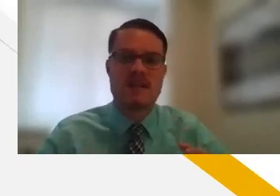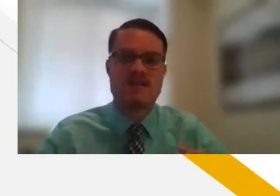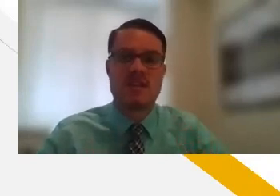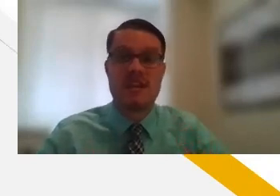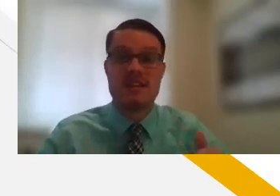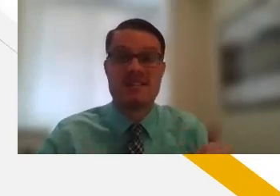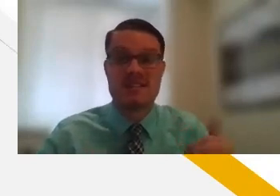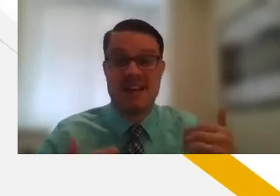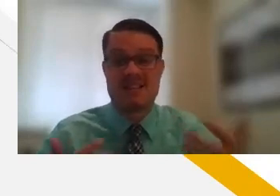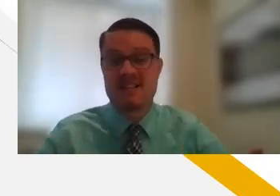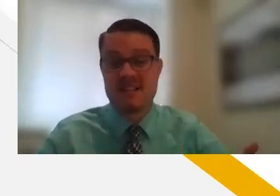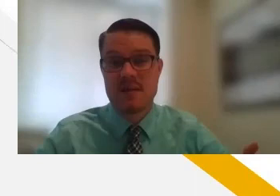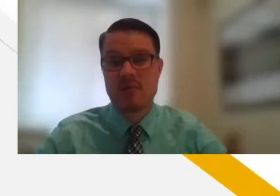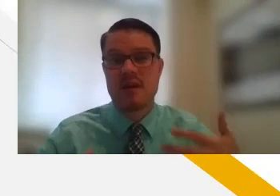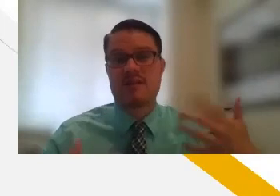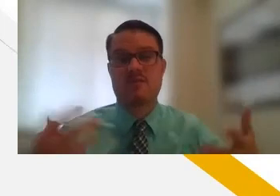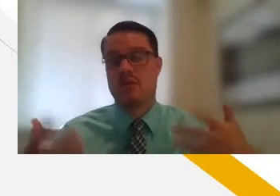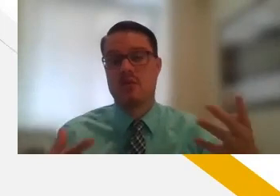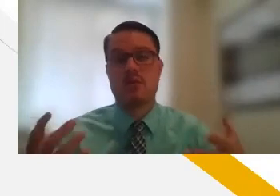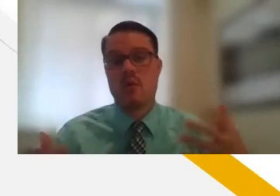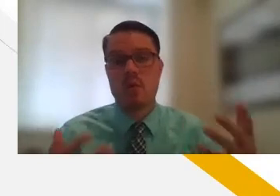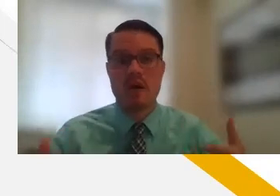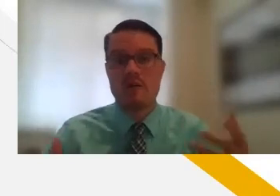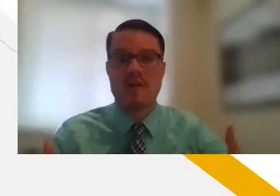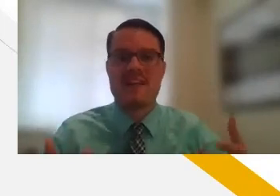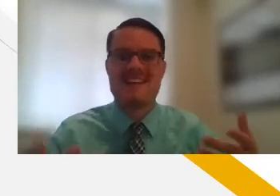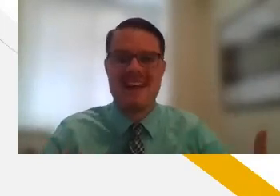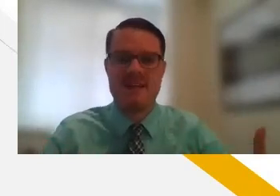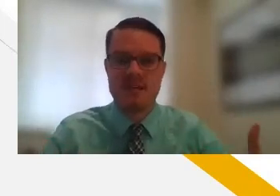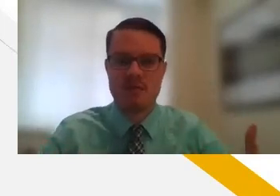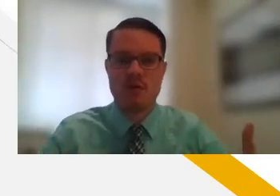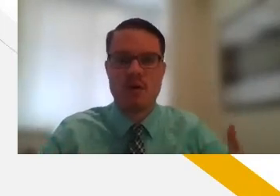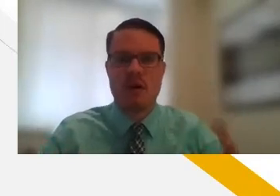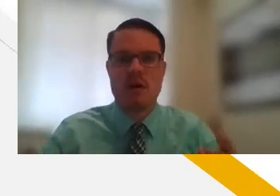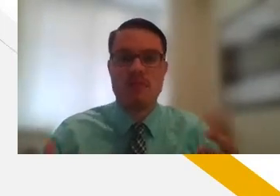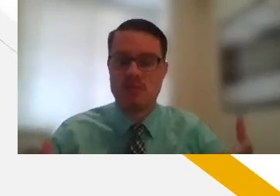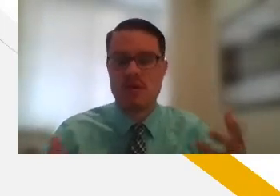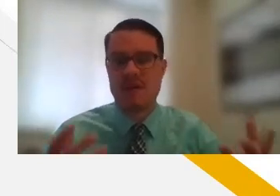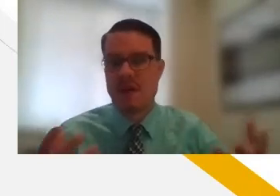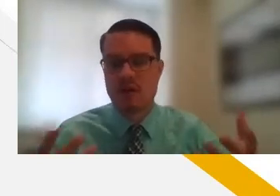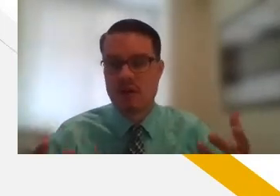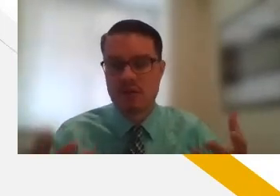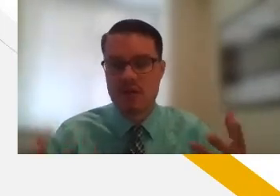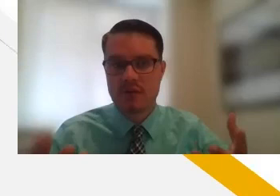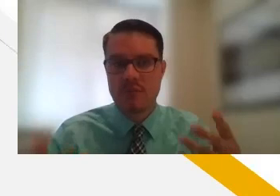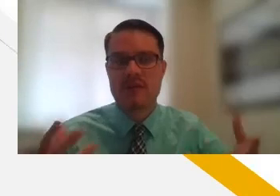as an example, as what they can do, but do know that they are a little different,